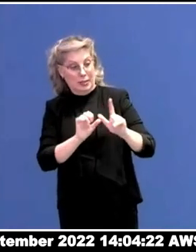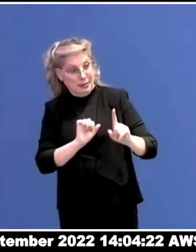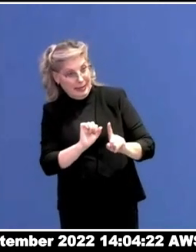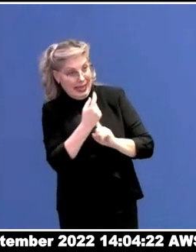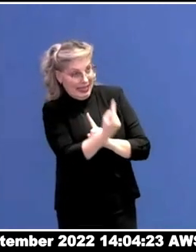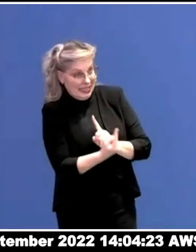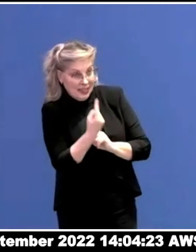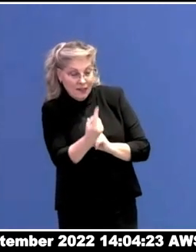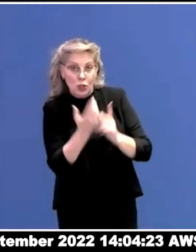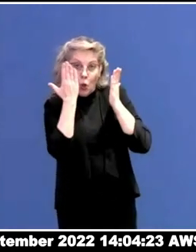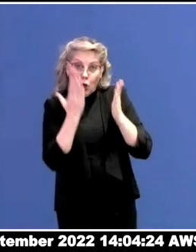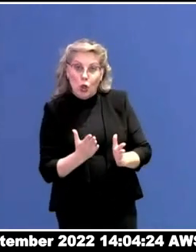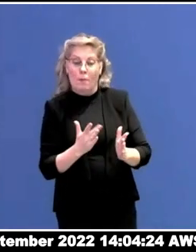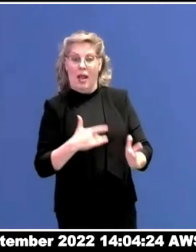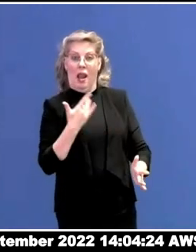and their treatment over property.